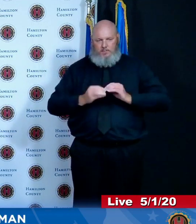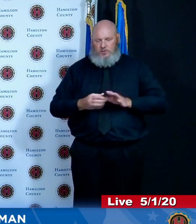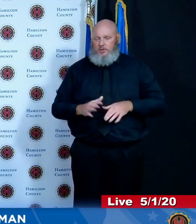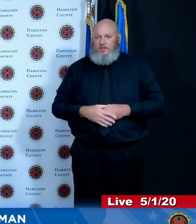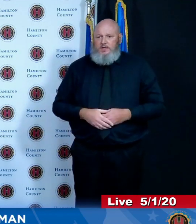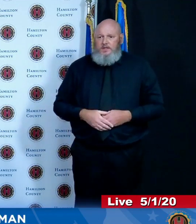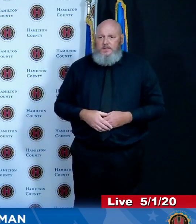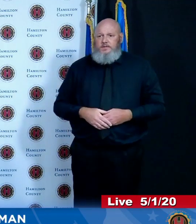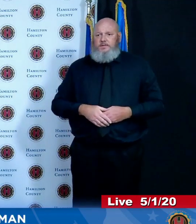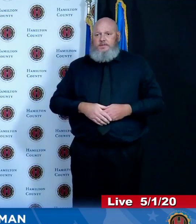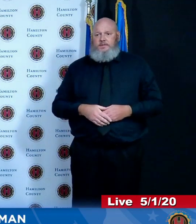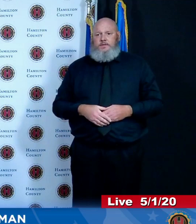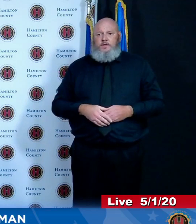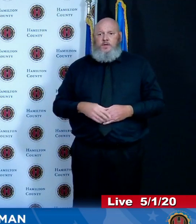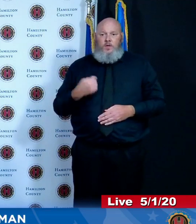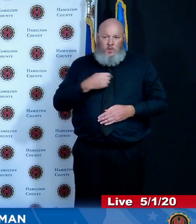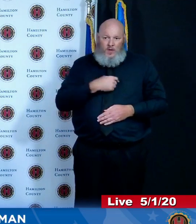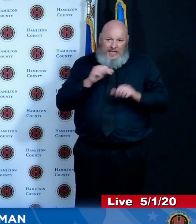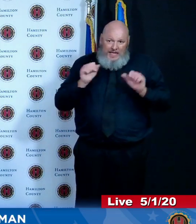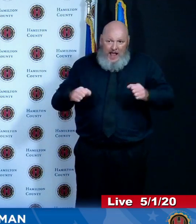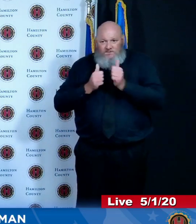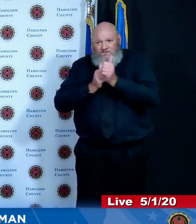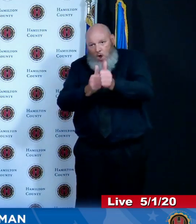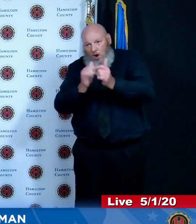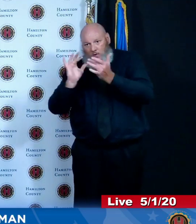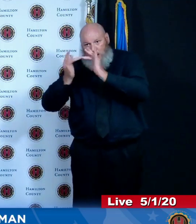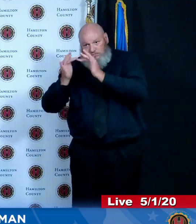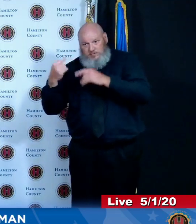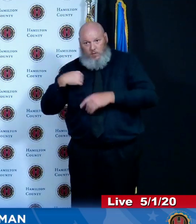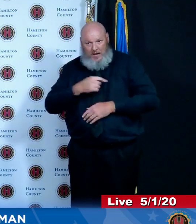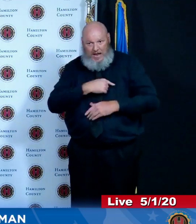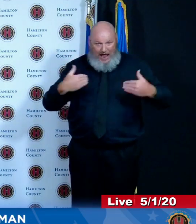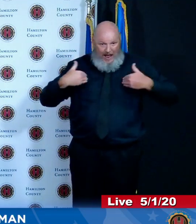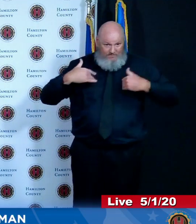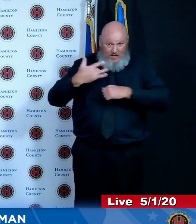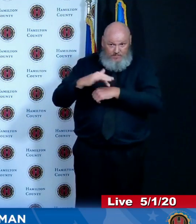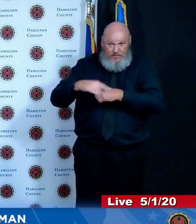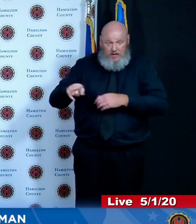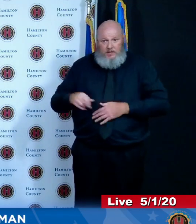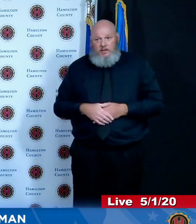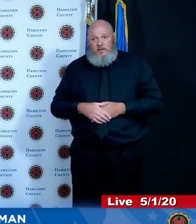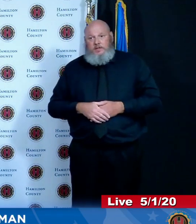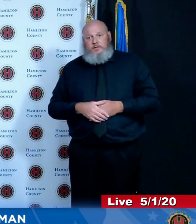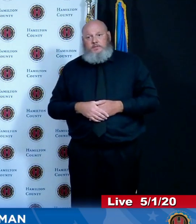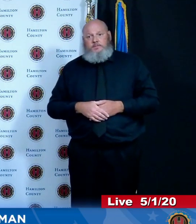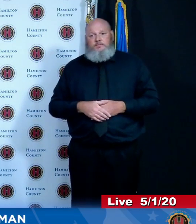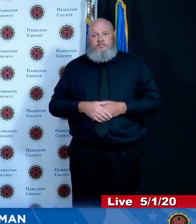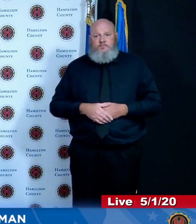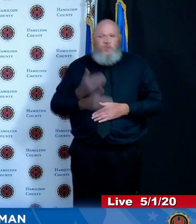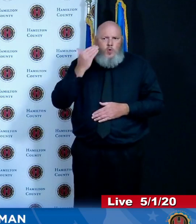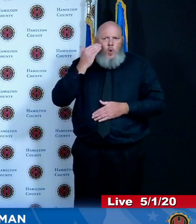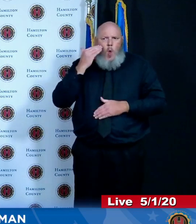trying to open your business up we do know that there are several things that are going to remain closed at least in phase one